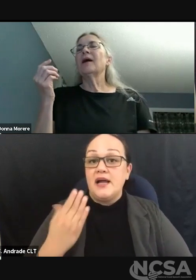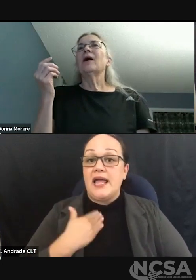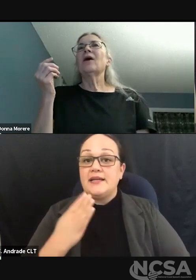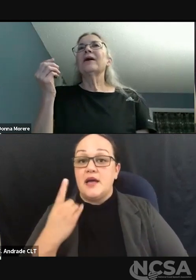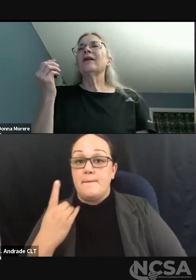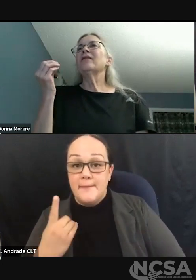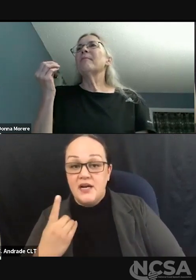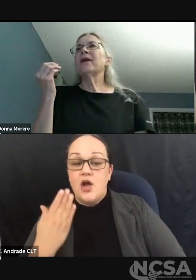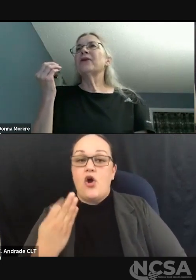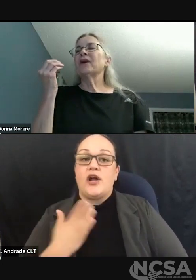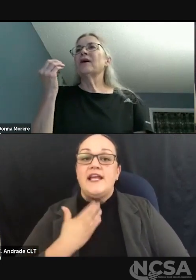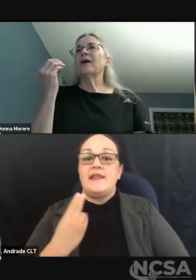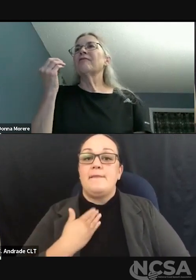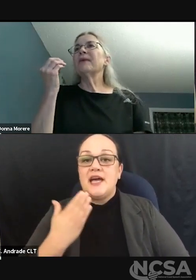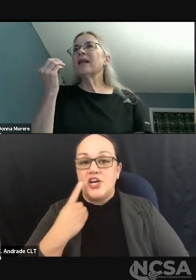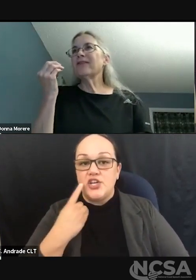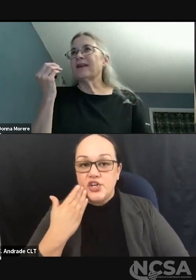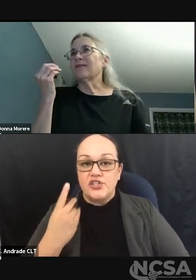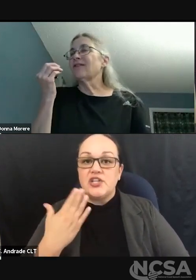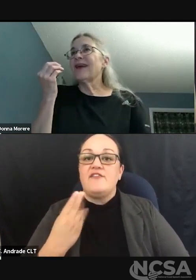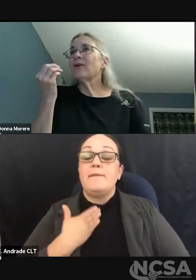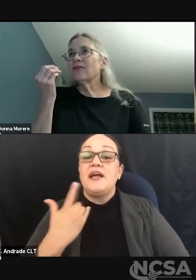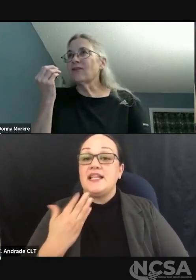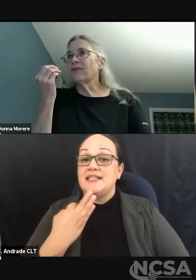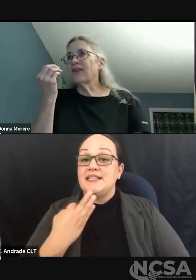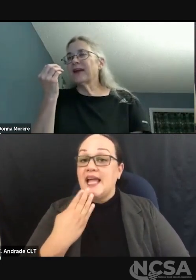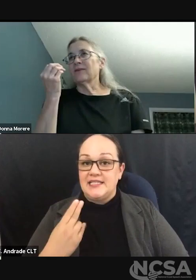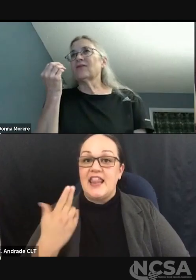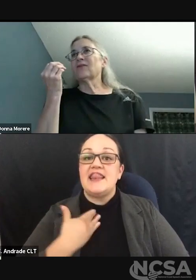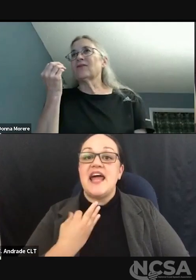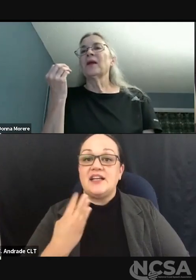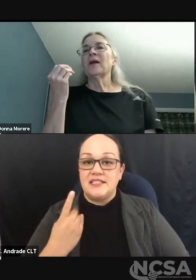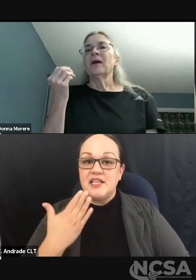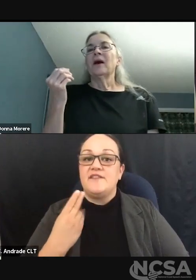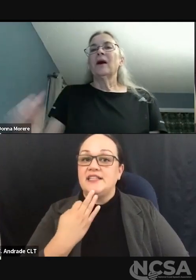matters of milliseconds, thousands of seconds.